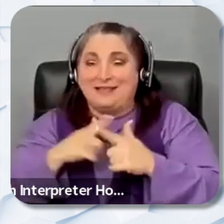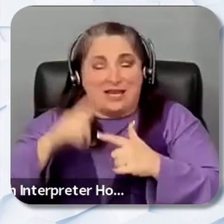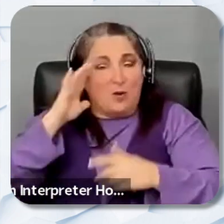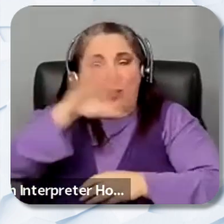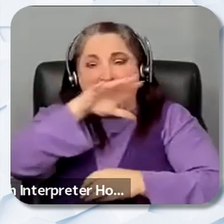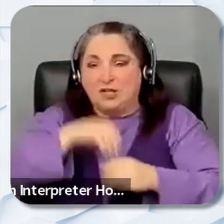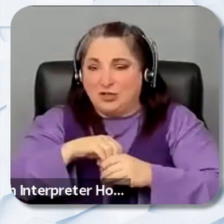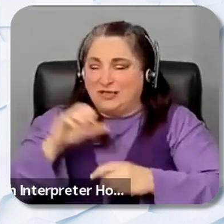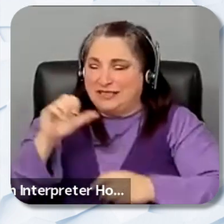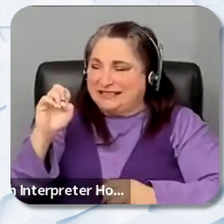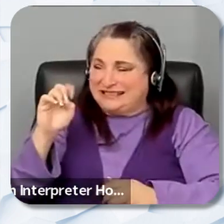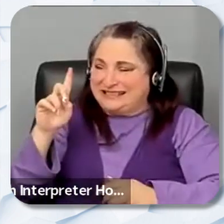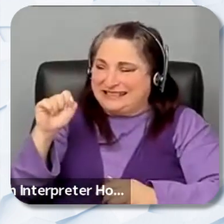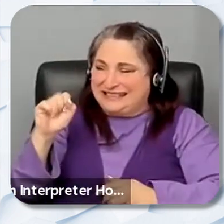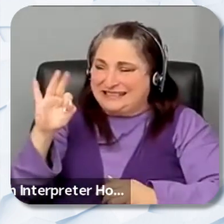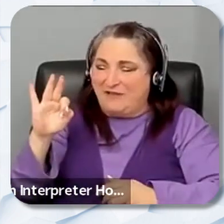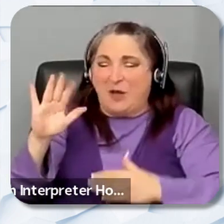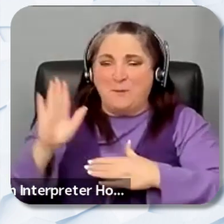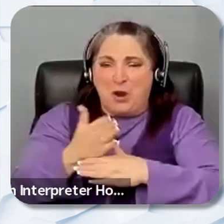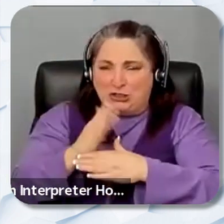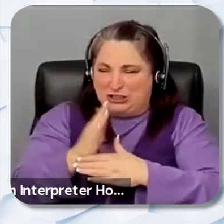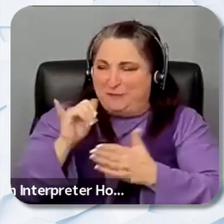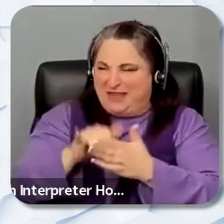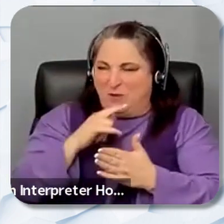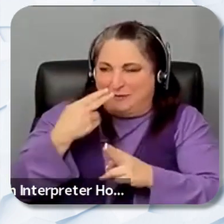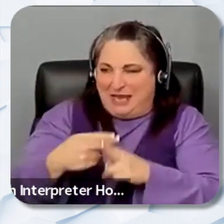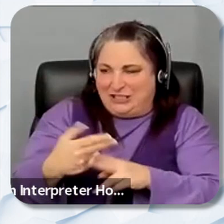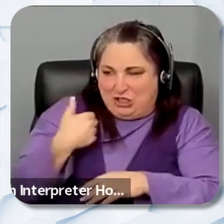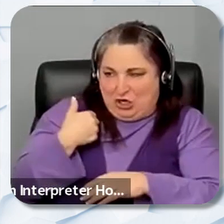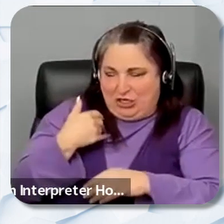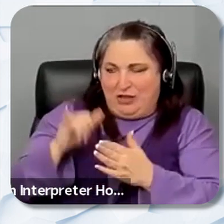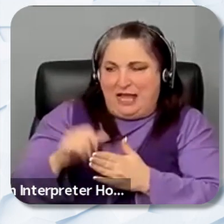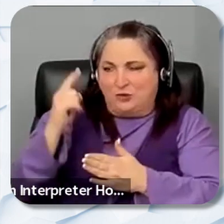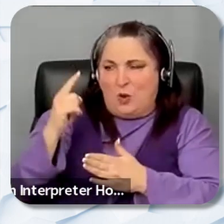of Partnership that was mentioned earlier, which is just one of the options for gathering